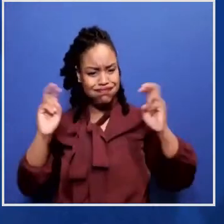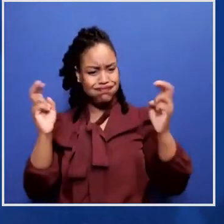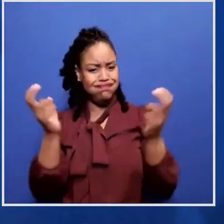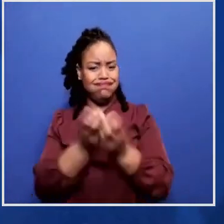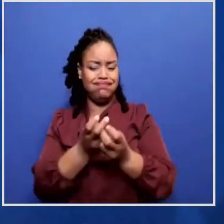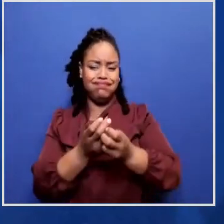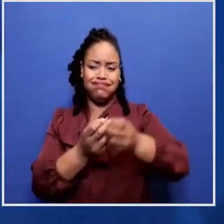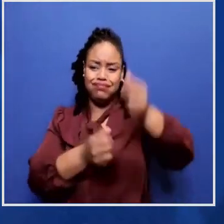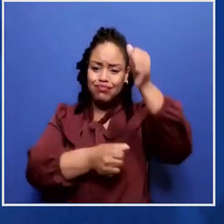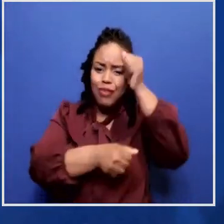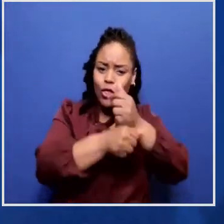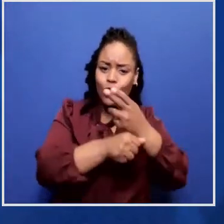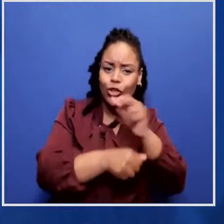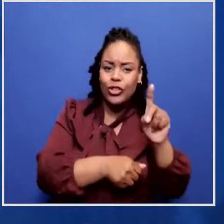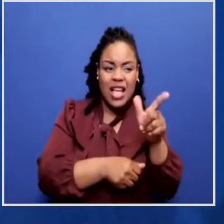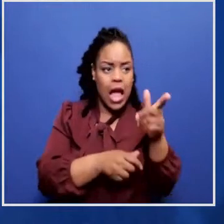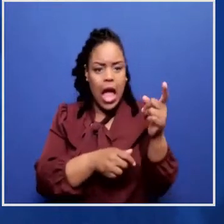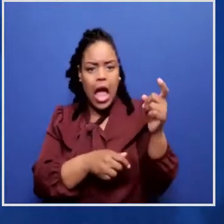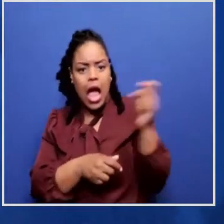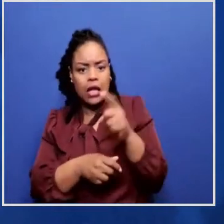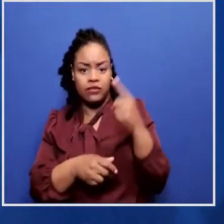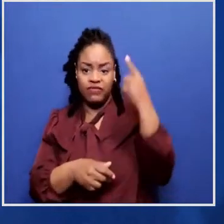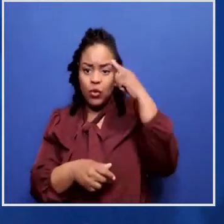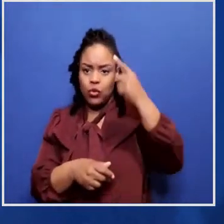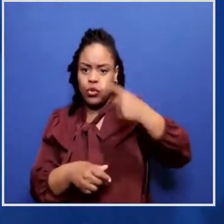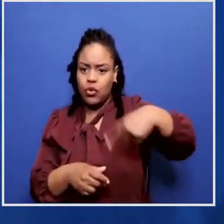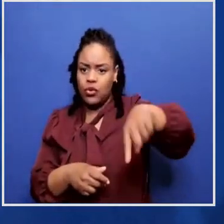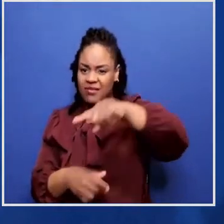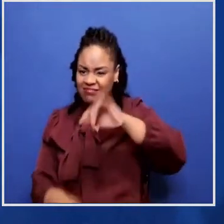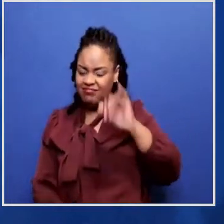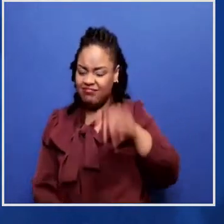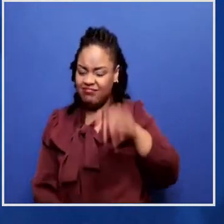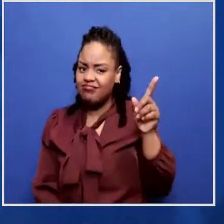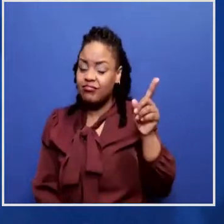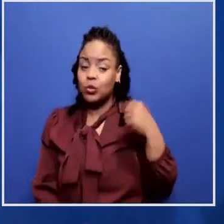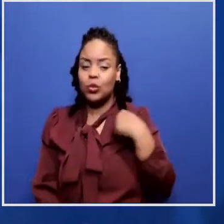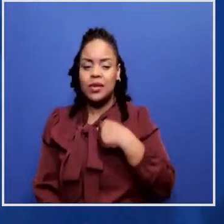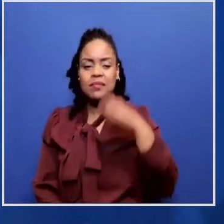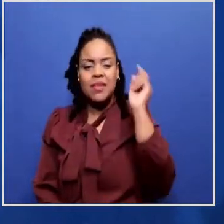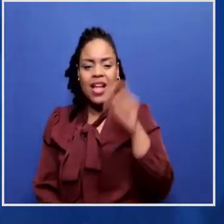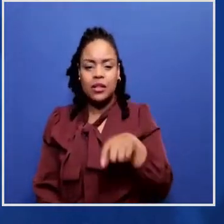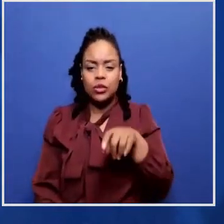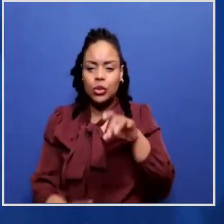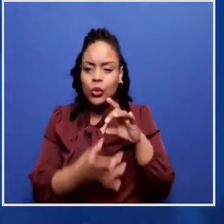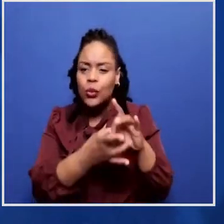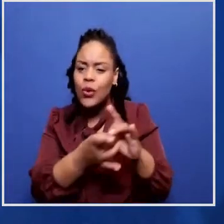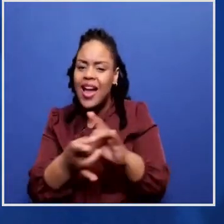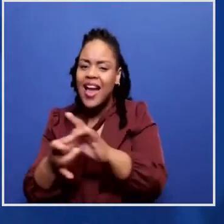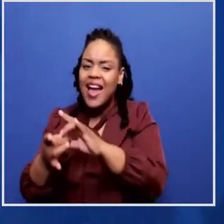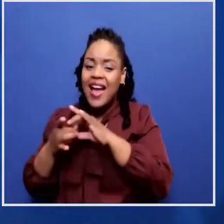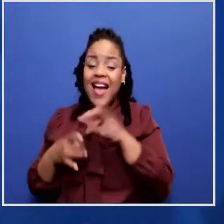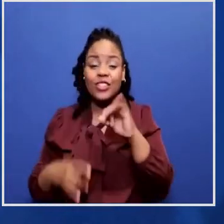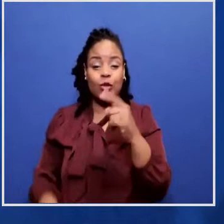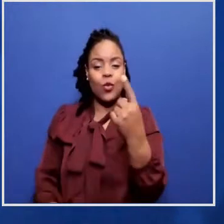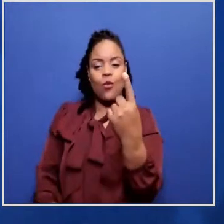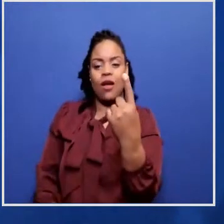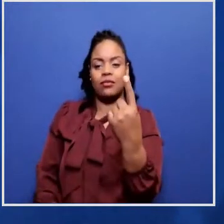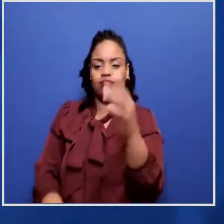DOWN TOGETHER AT THE TABLE OF BROTHERHOOD THAT HE DREAMED OF.